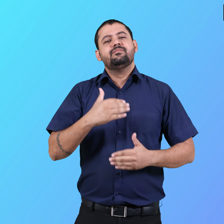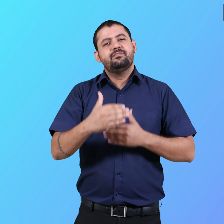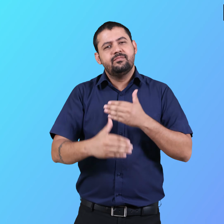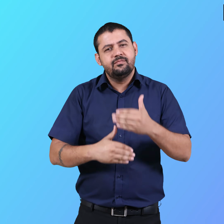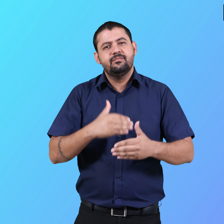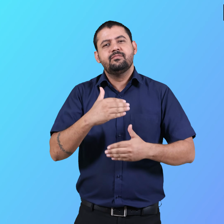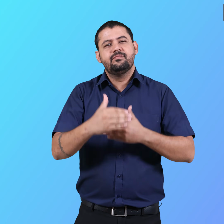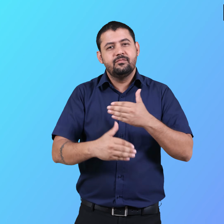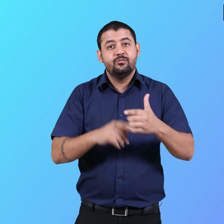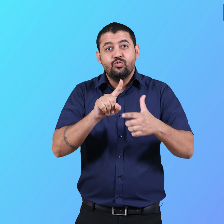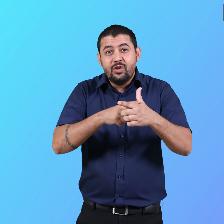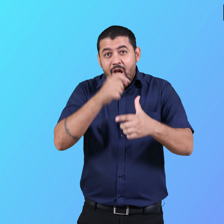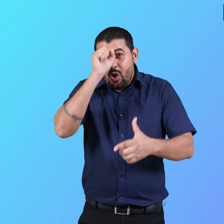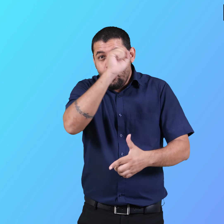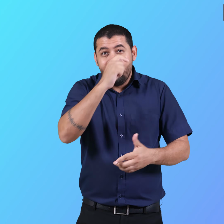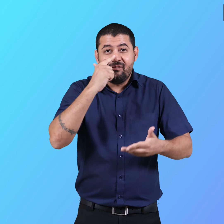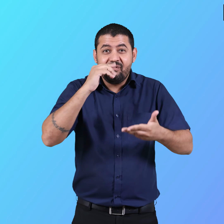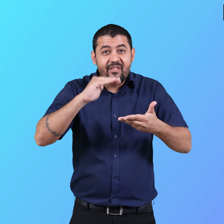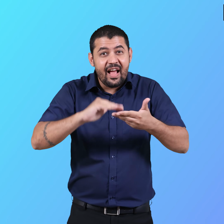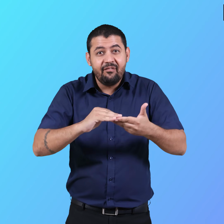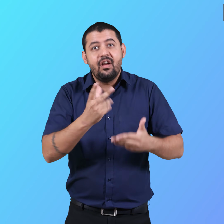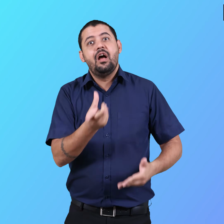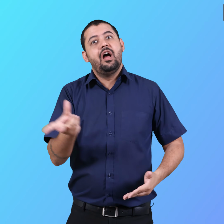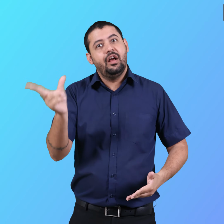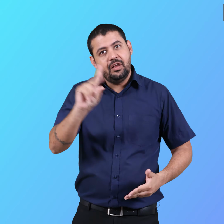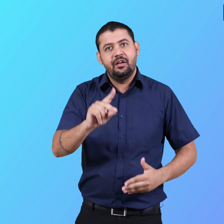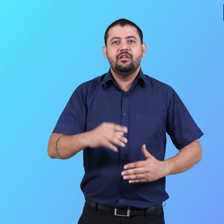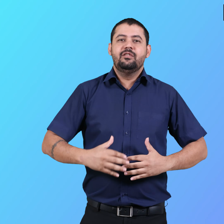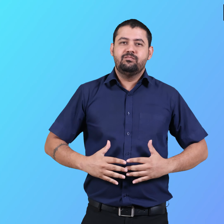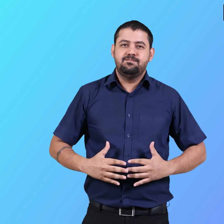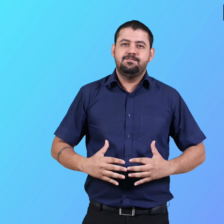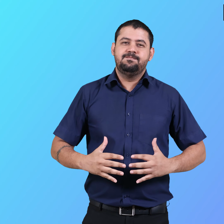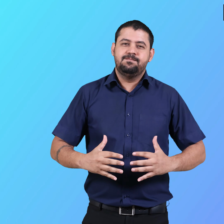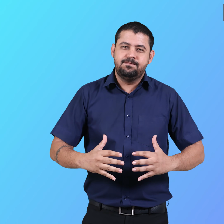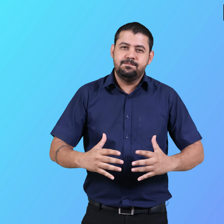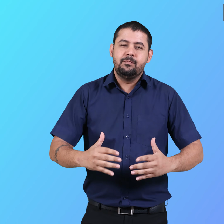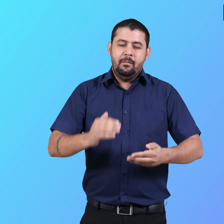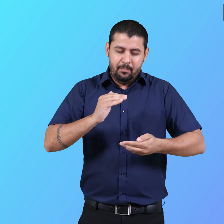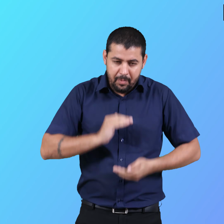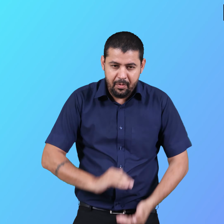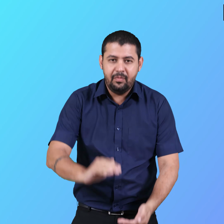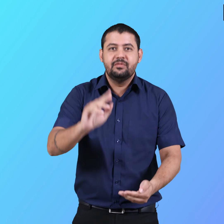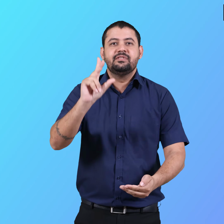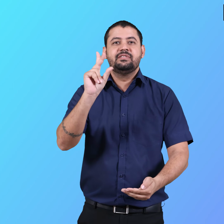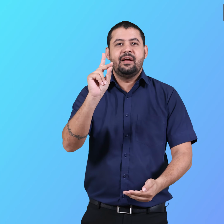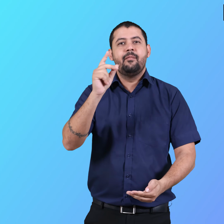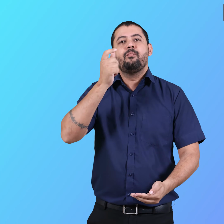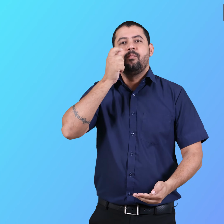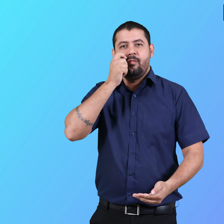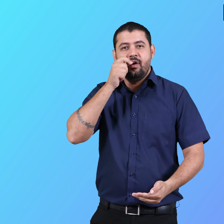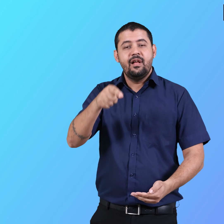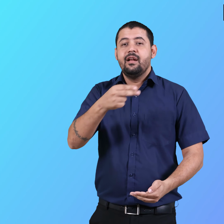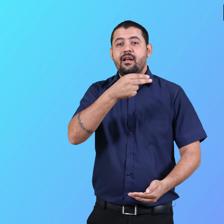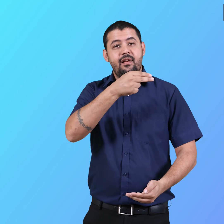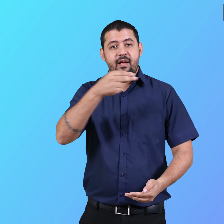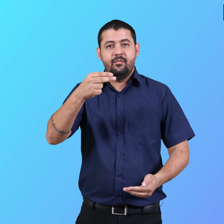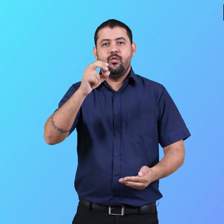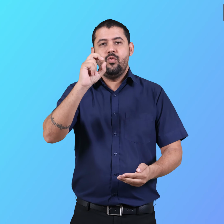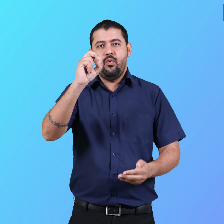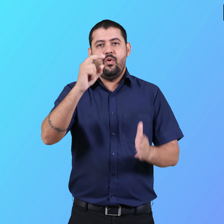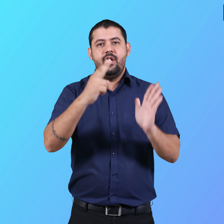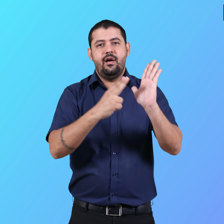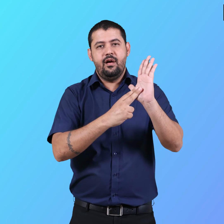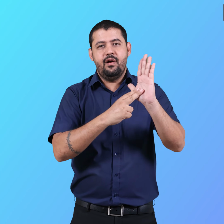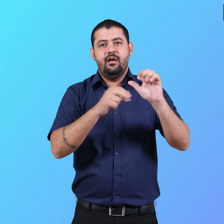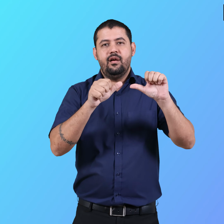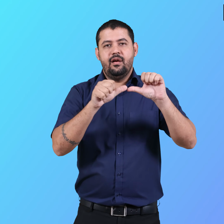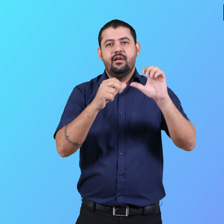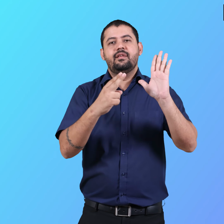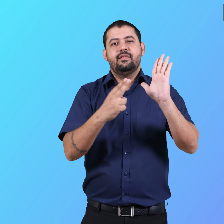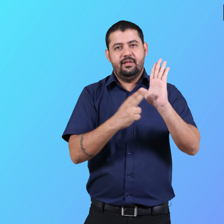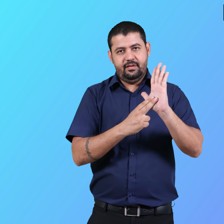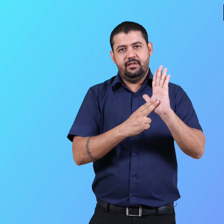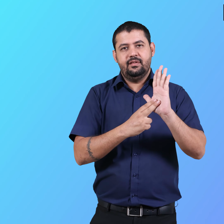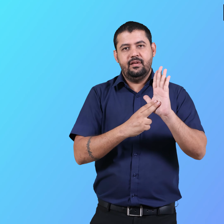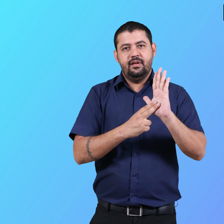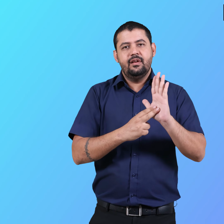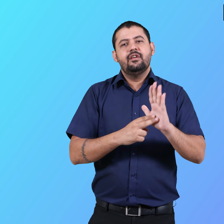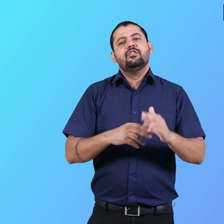Later, she had another son and named him Onan.